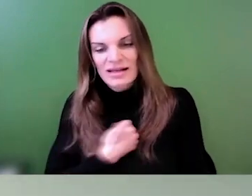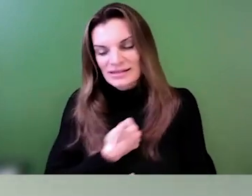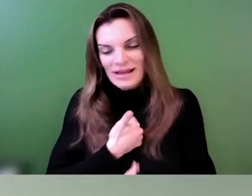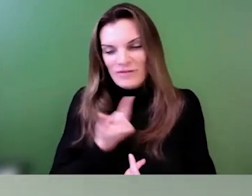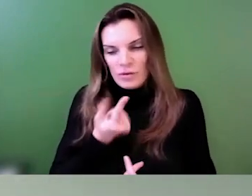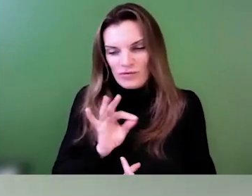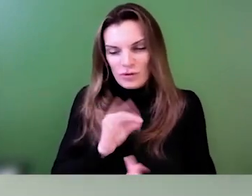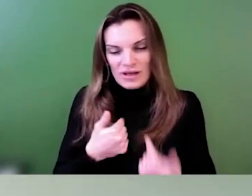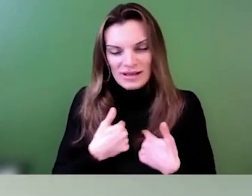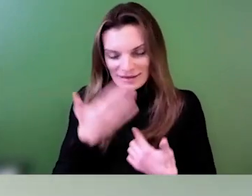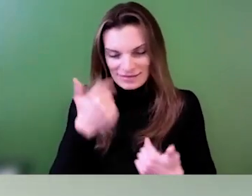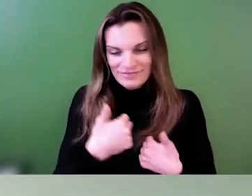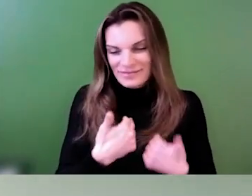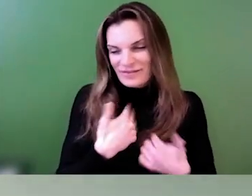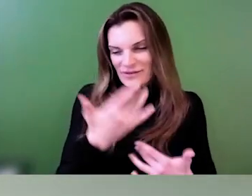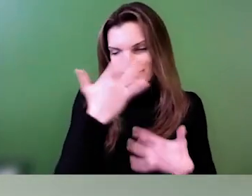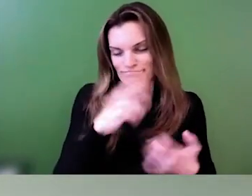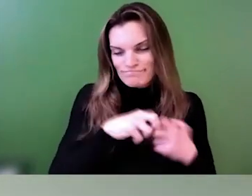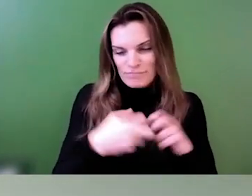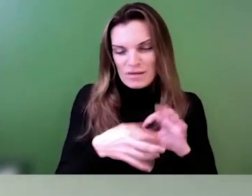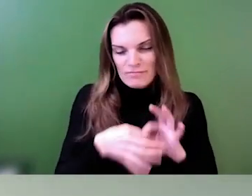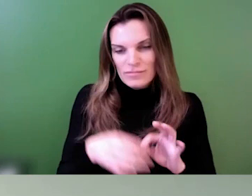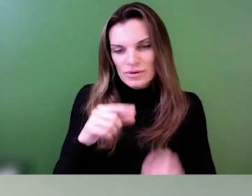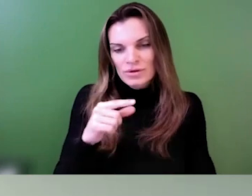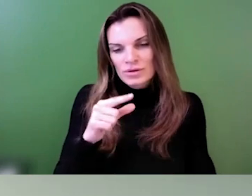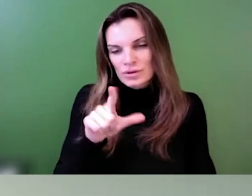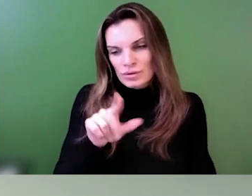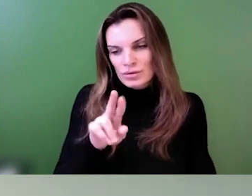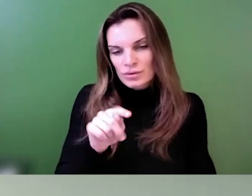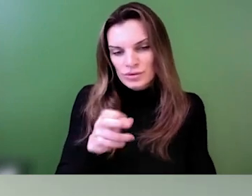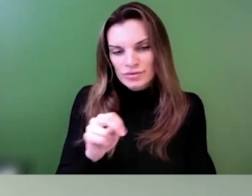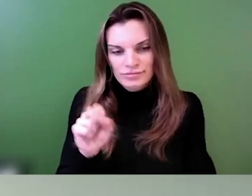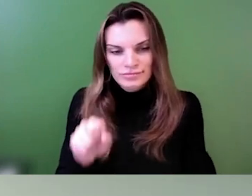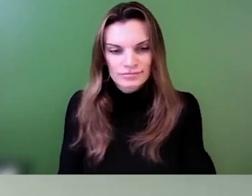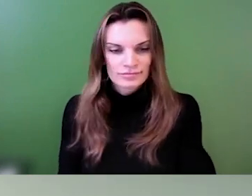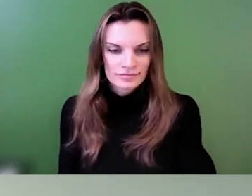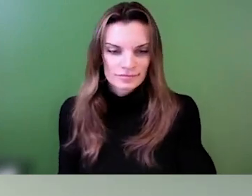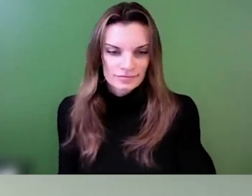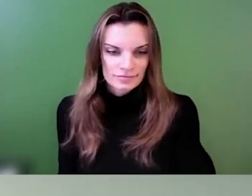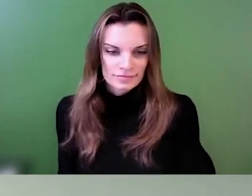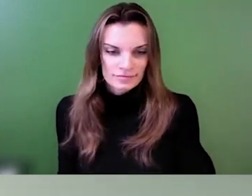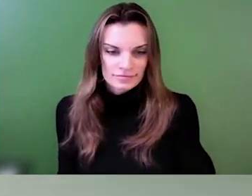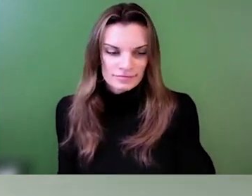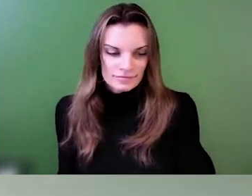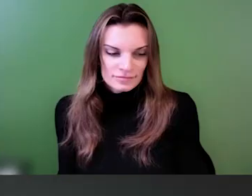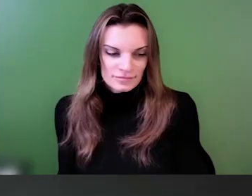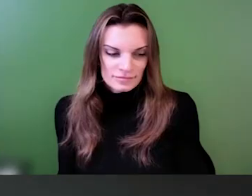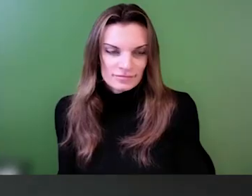and have always been glutin free but glutin is a very common one. Thanks,